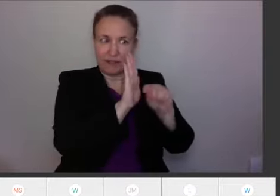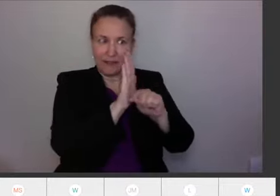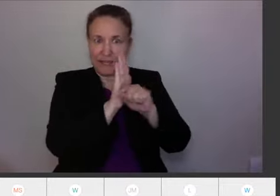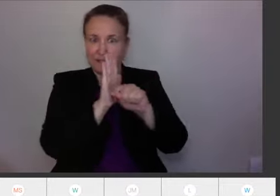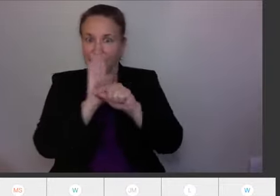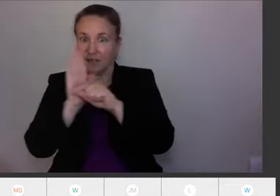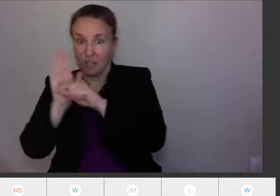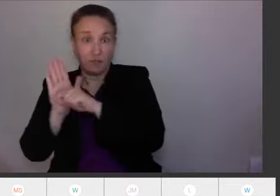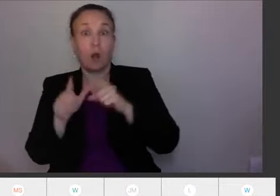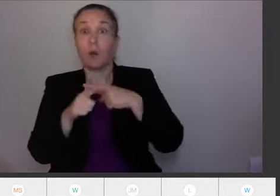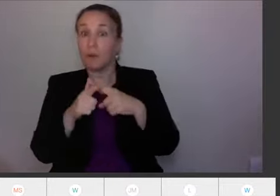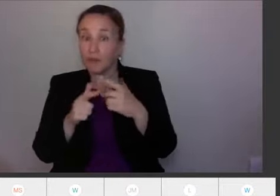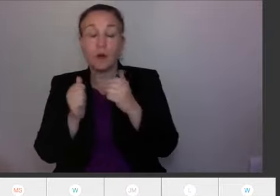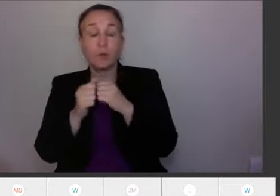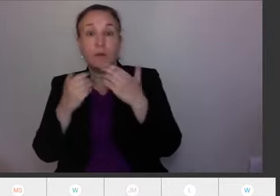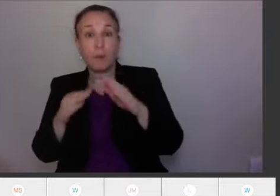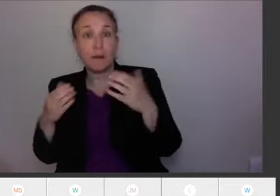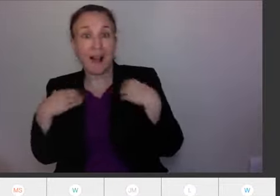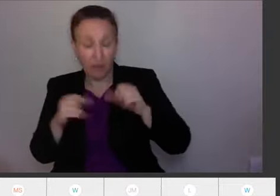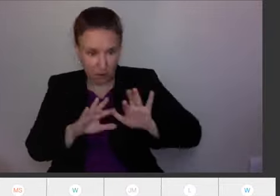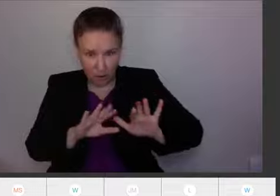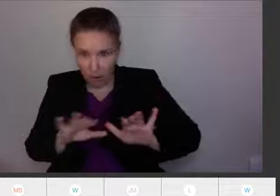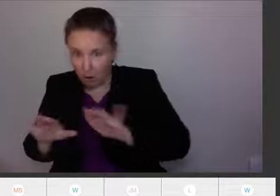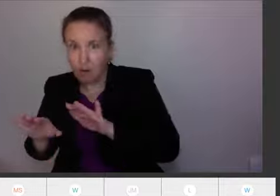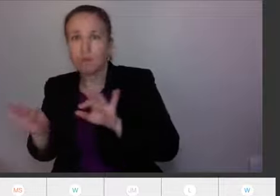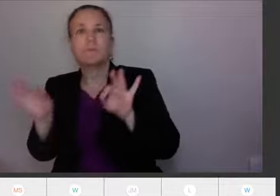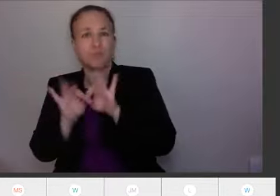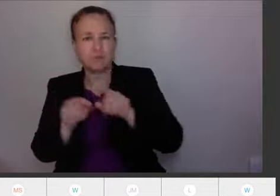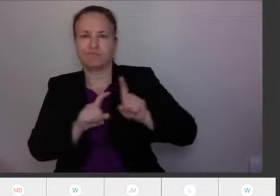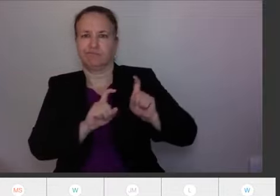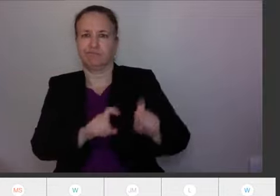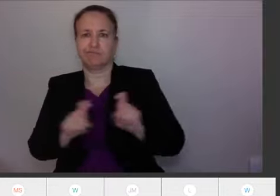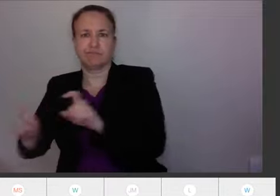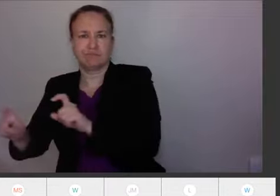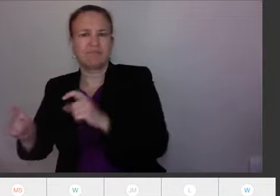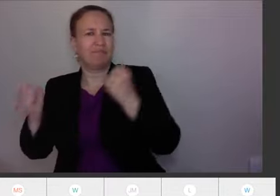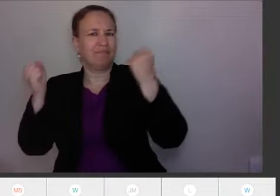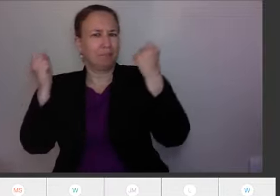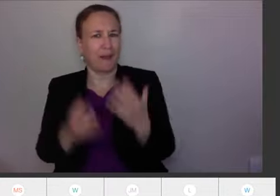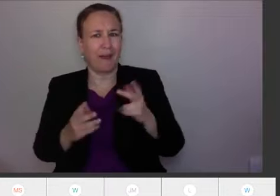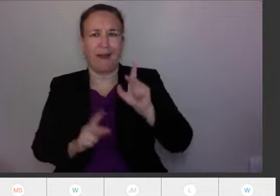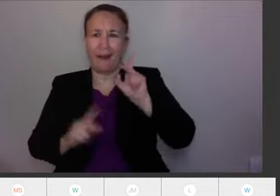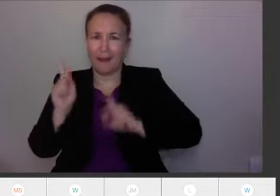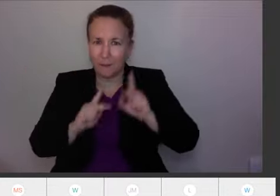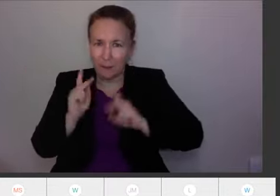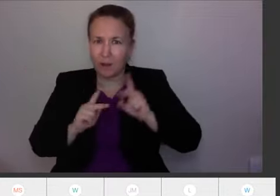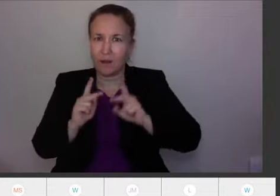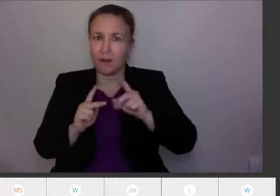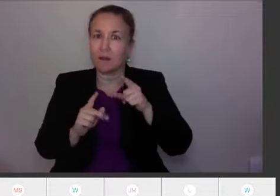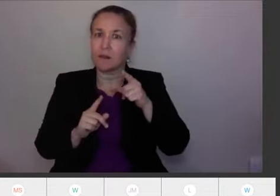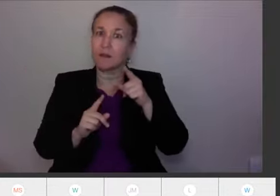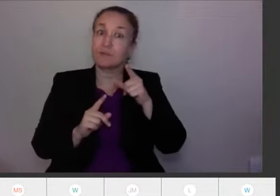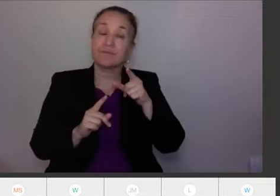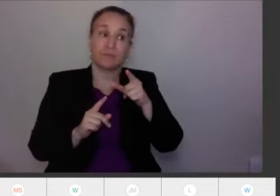surveillance that's what you want to be doing you should be testing a whole bunch of people who test negative in the hopes that you're going to pick